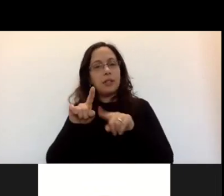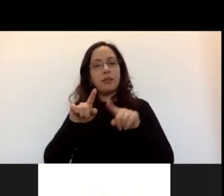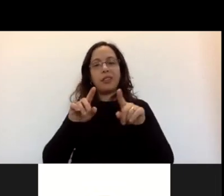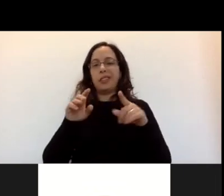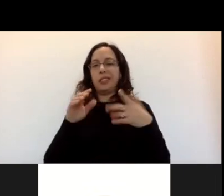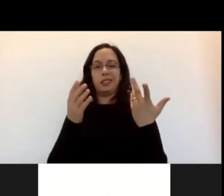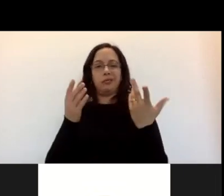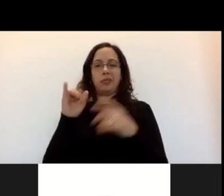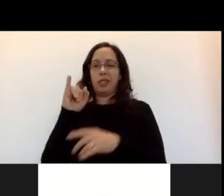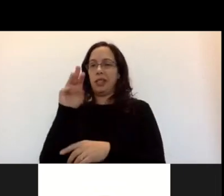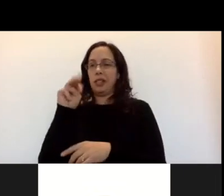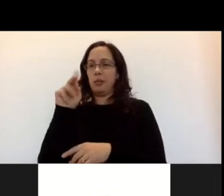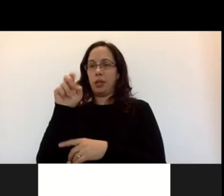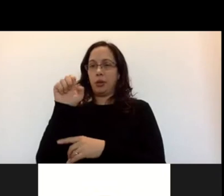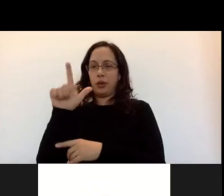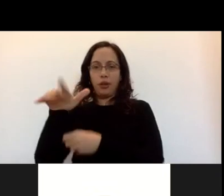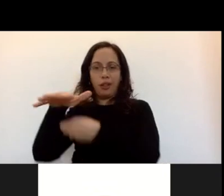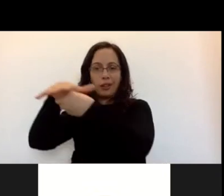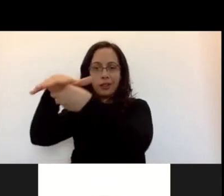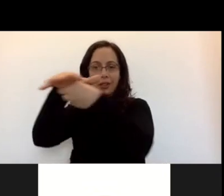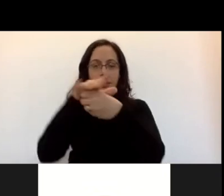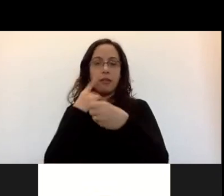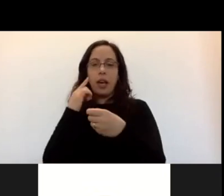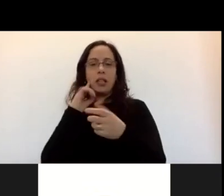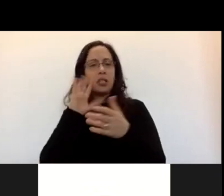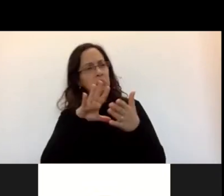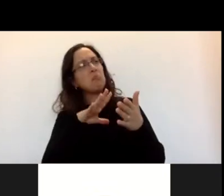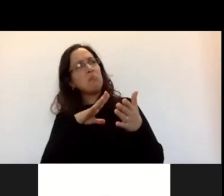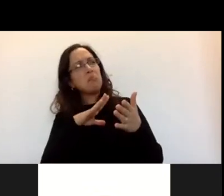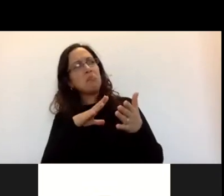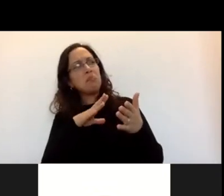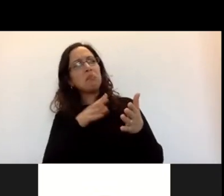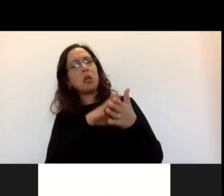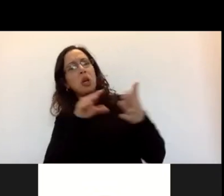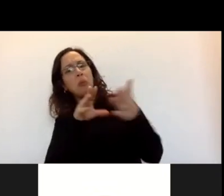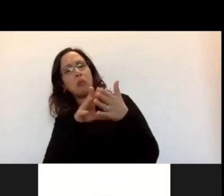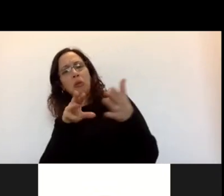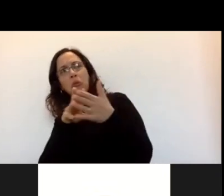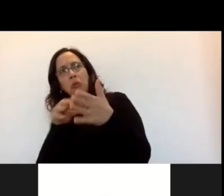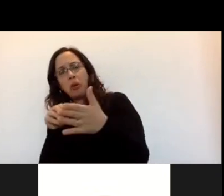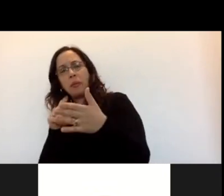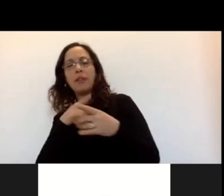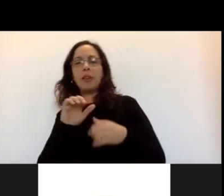in many many many places across the globe from the mid-19th century to the mid-20th century